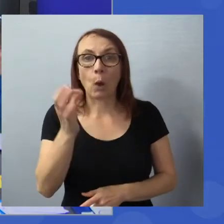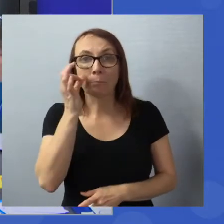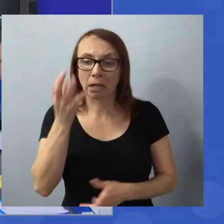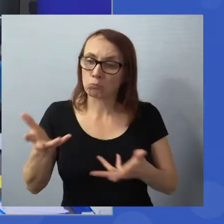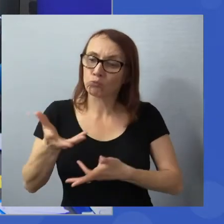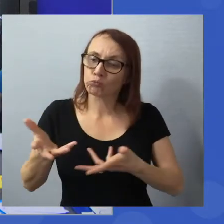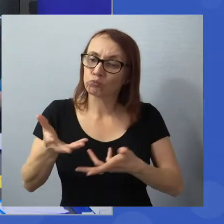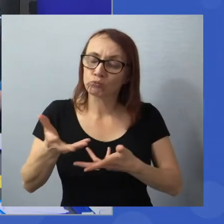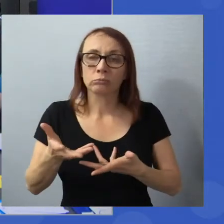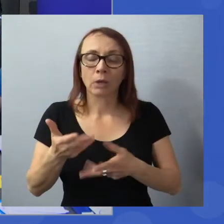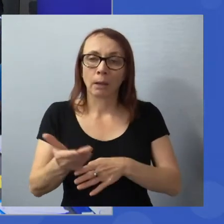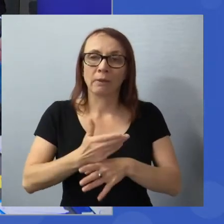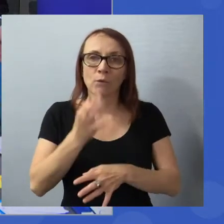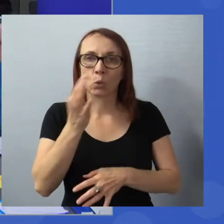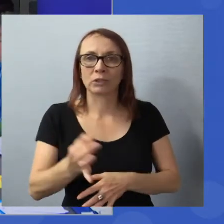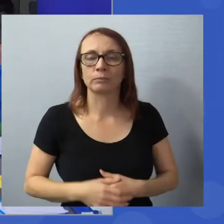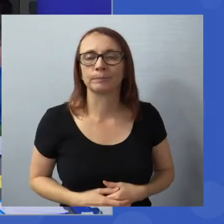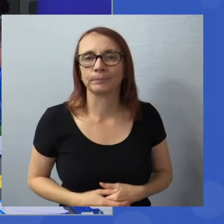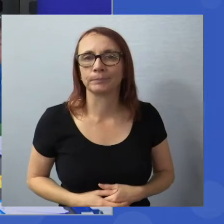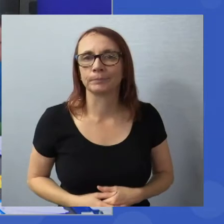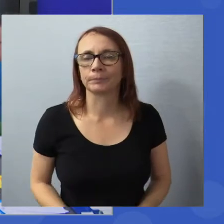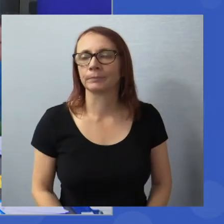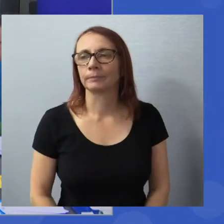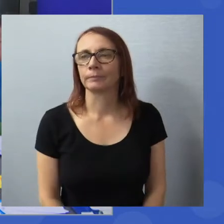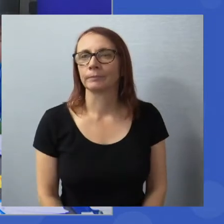before we go directly to questions